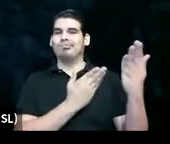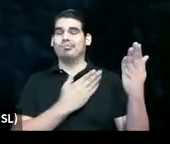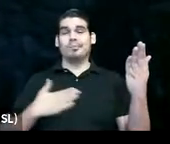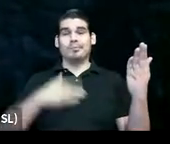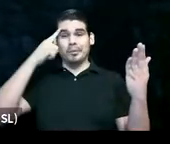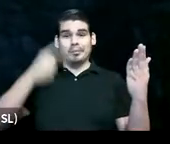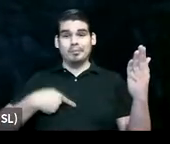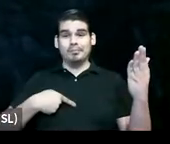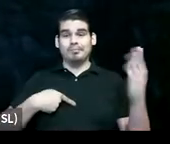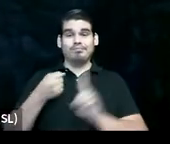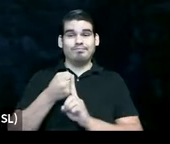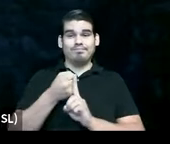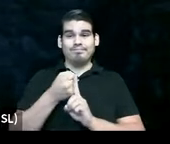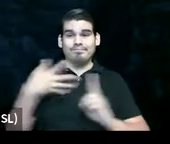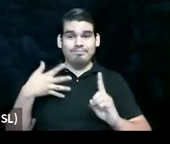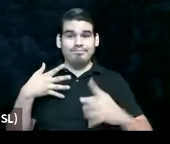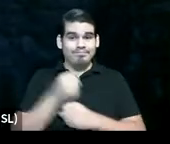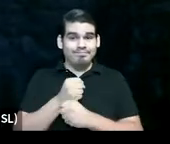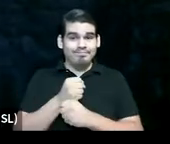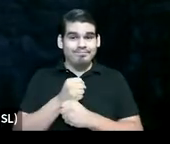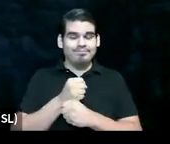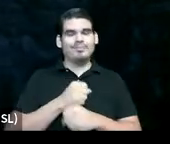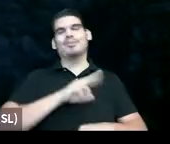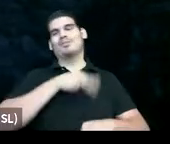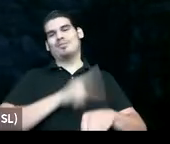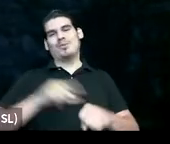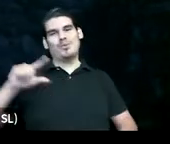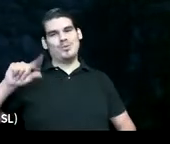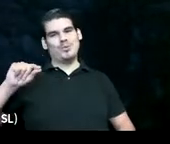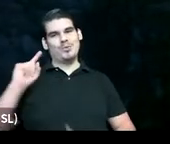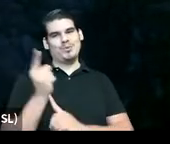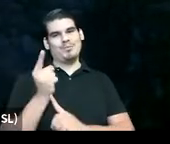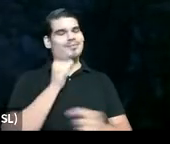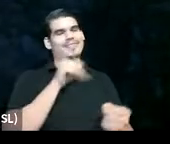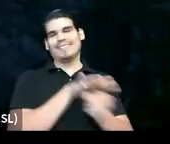Amount of time kind of looking for statics to use and looking for things to kind of bulk up and bolster our research here.